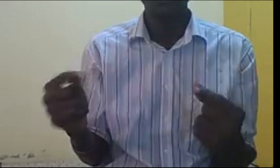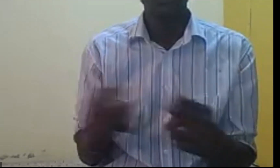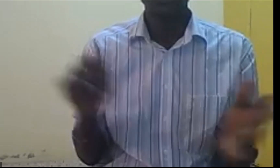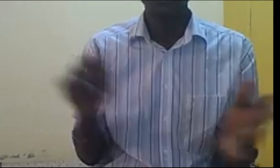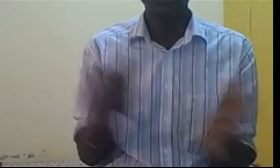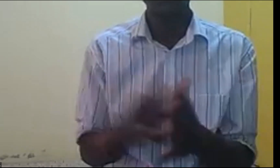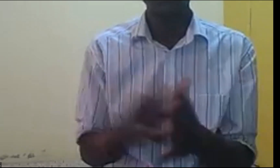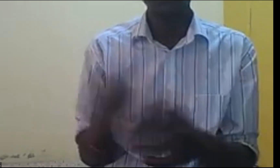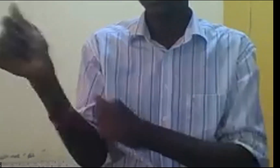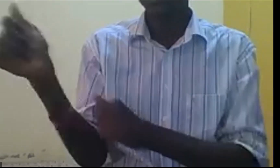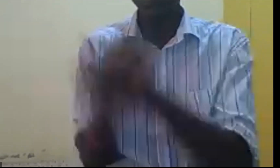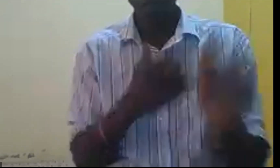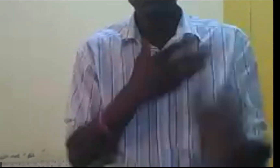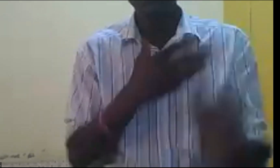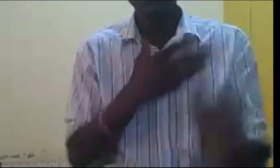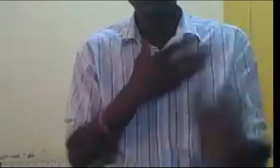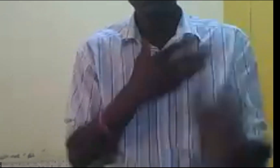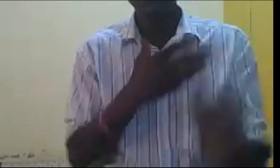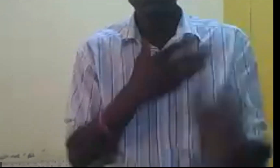We for size, society that's feed for all. And what we're doing today is about the Esl but it's more to that. Also.